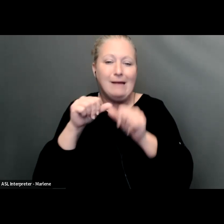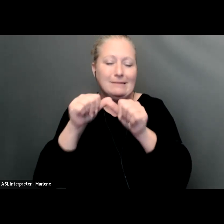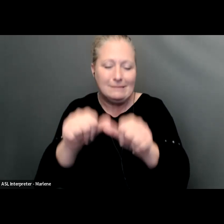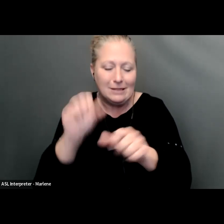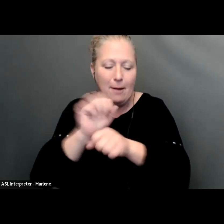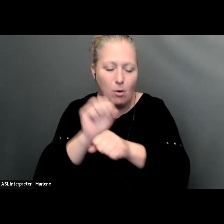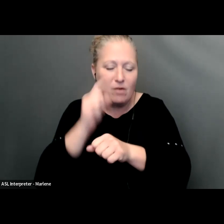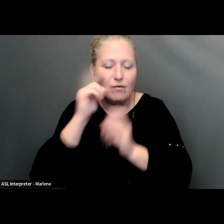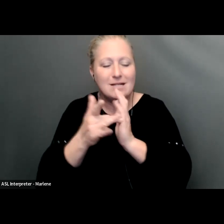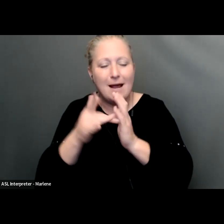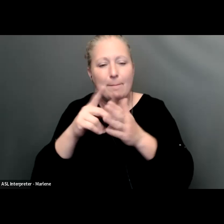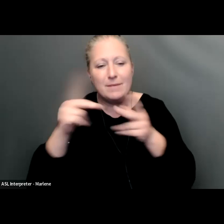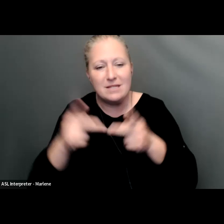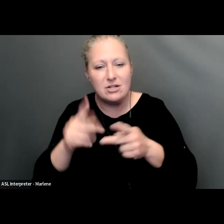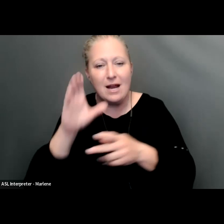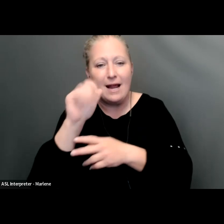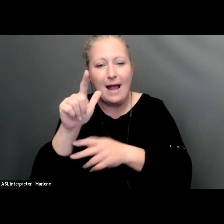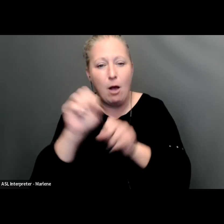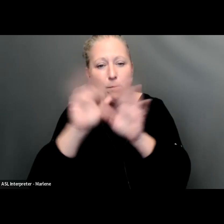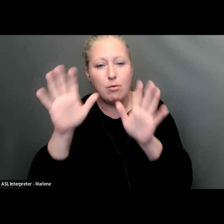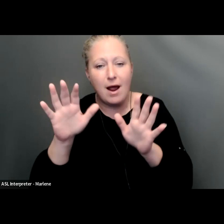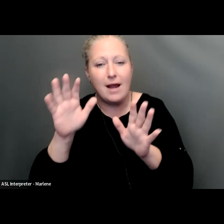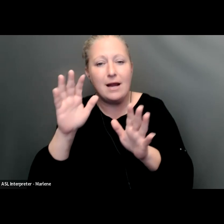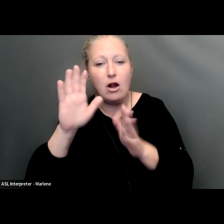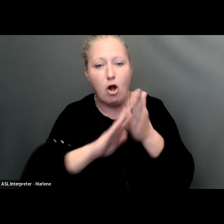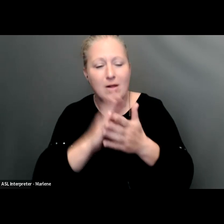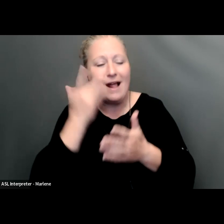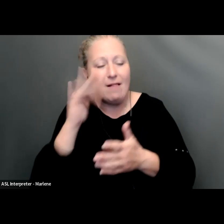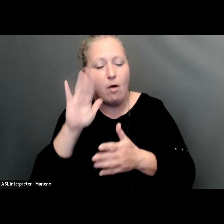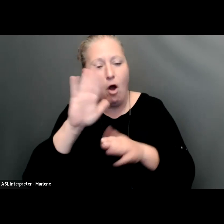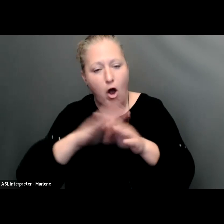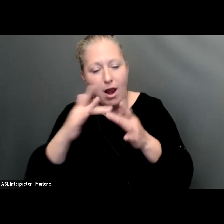So in partnership with Calbright college which is California's online community college in LA